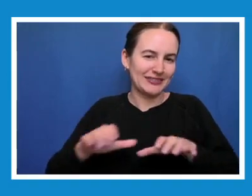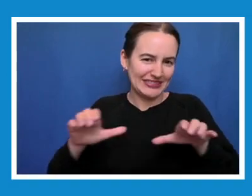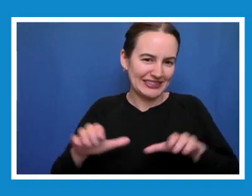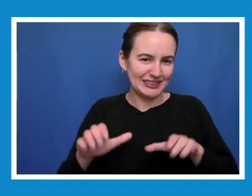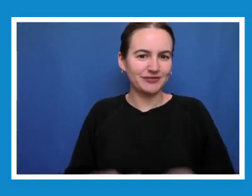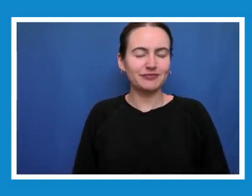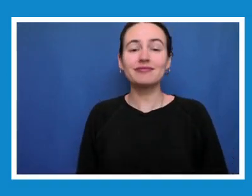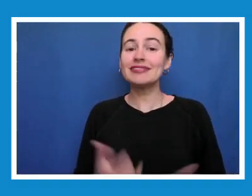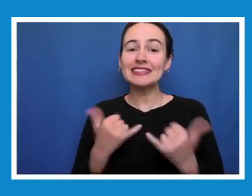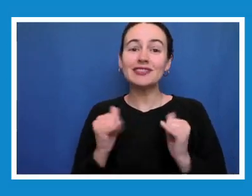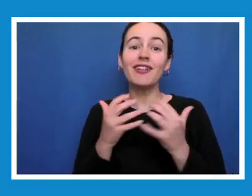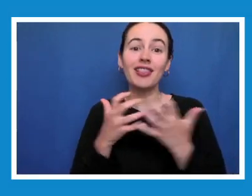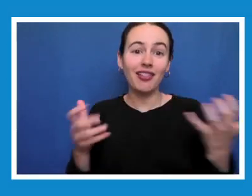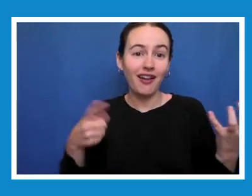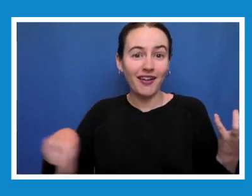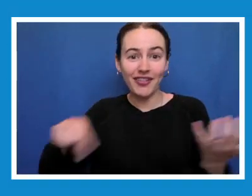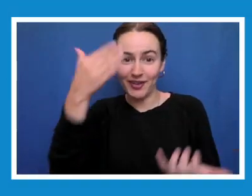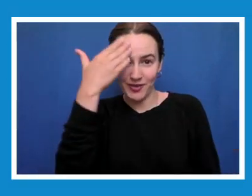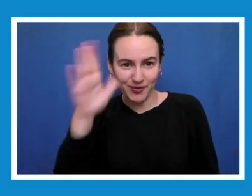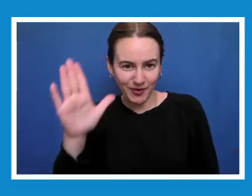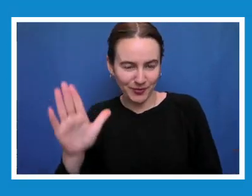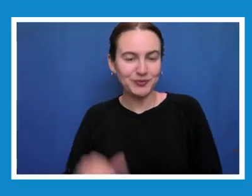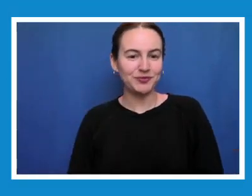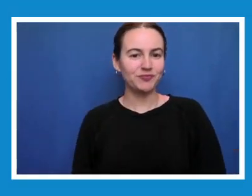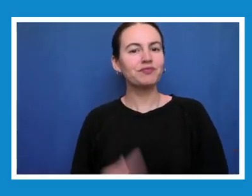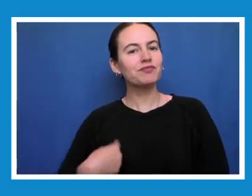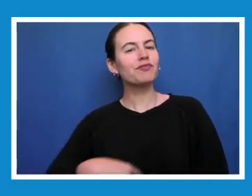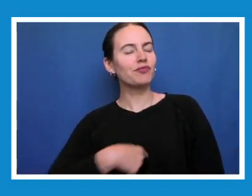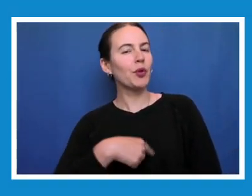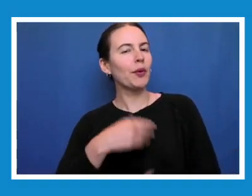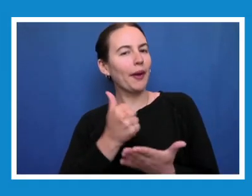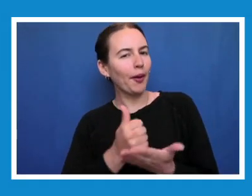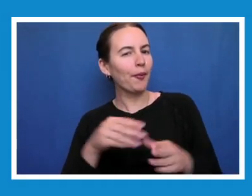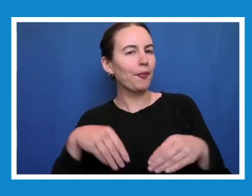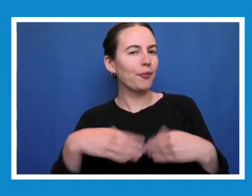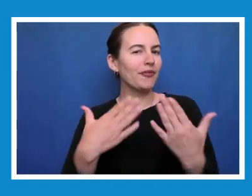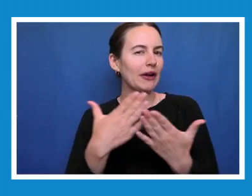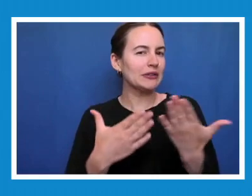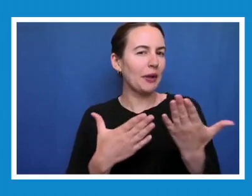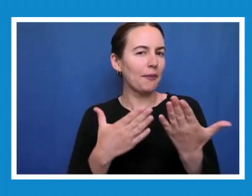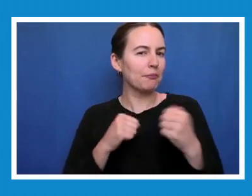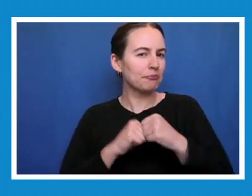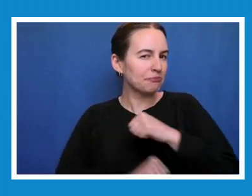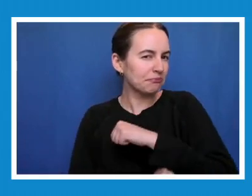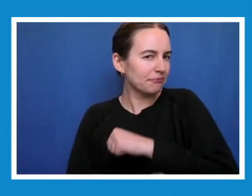knowledge we give them some help we do we do provide some scaffolding we have